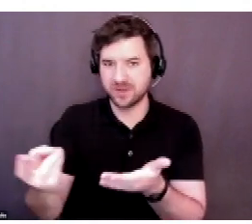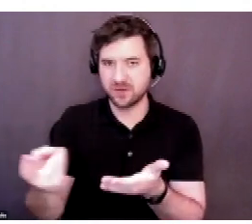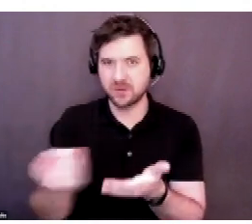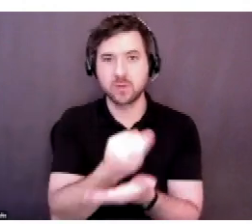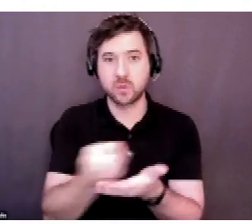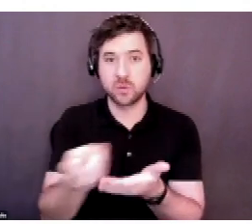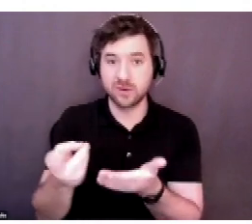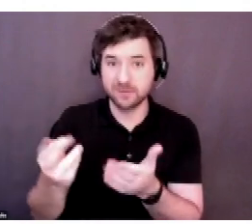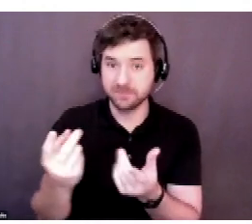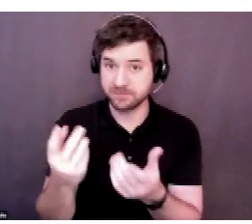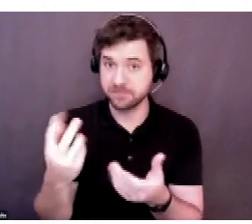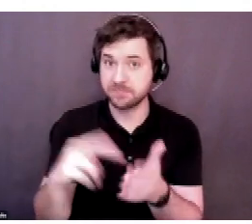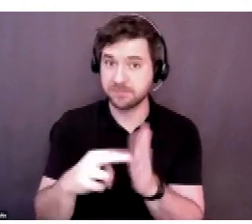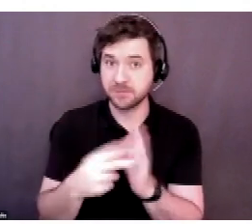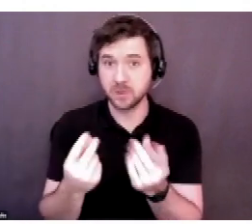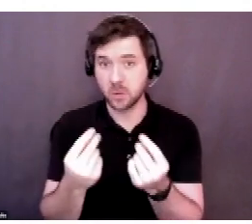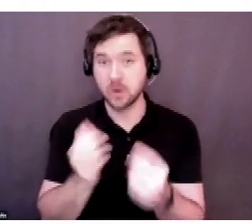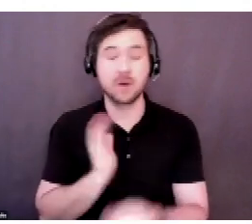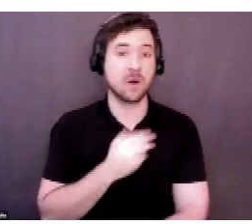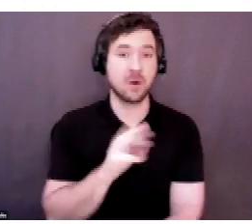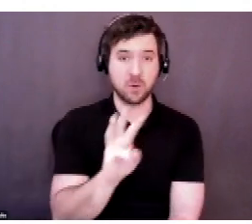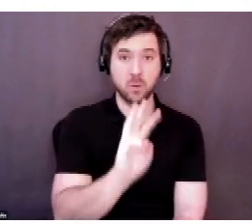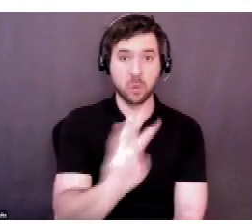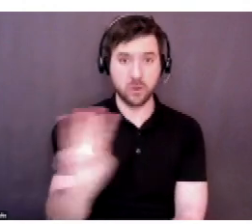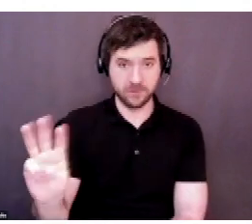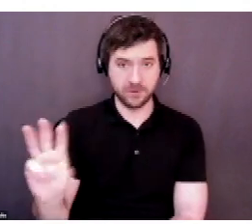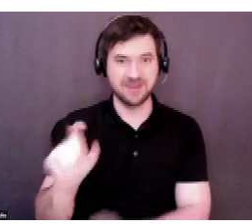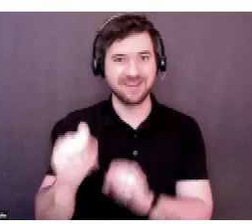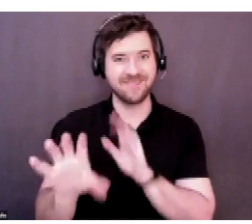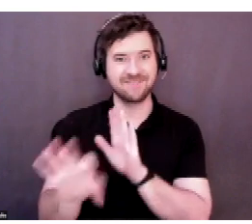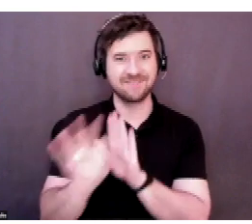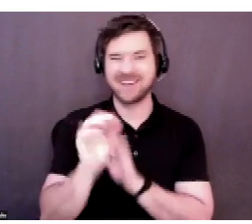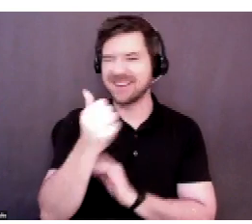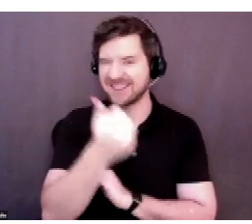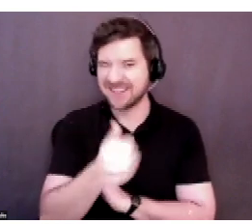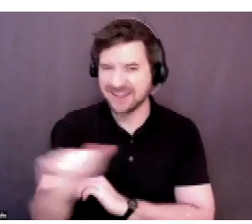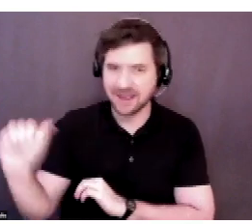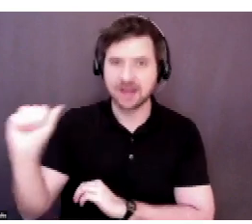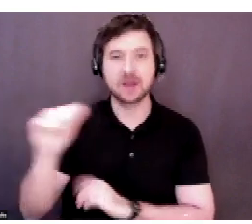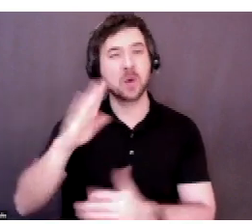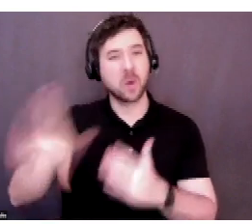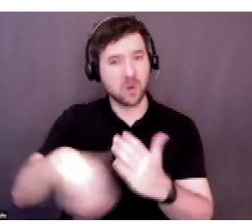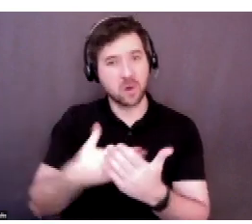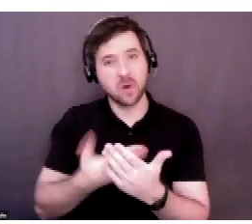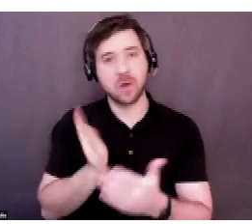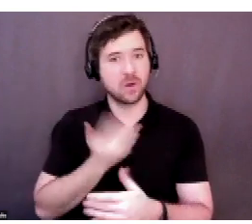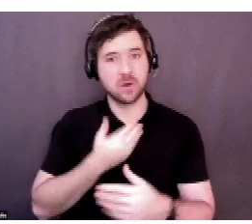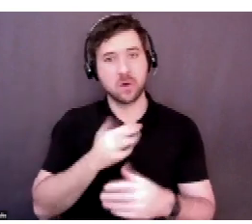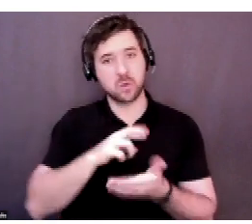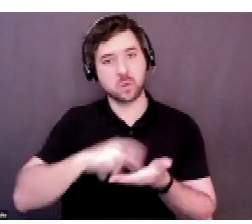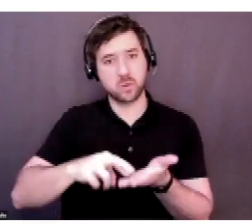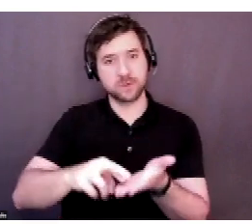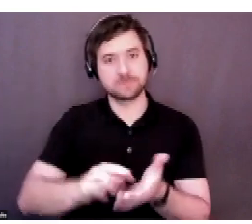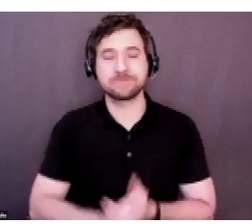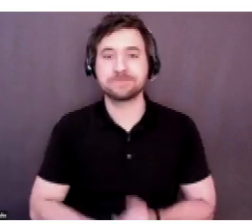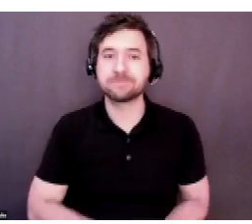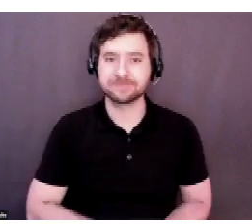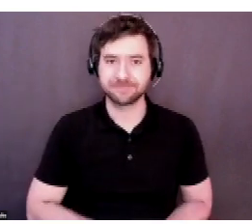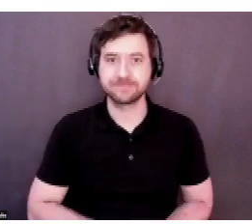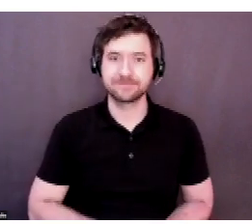where you can find any and all of our current research. Today we're going to talk about